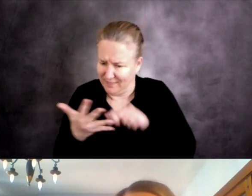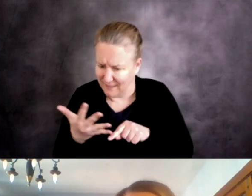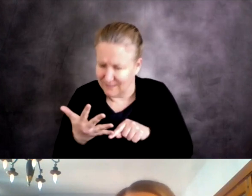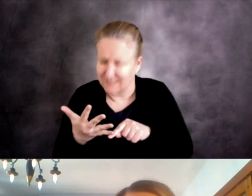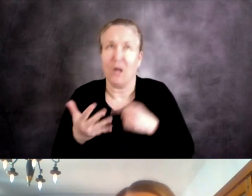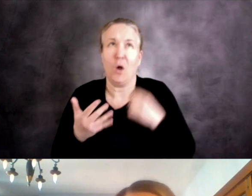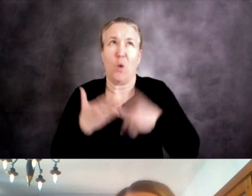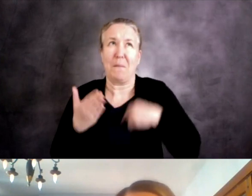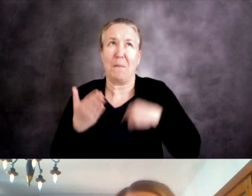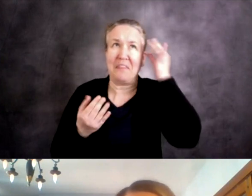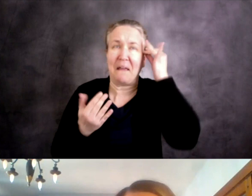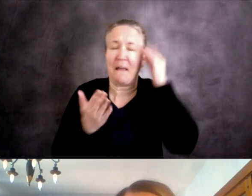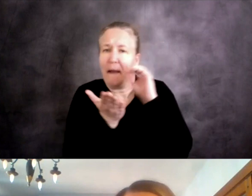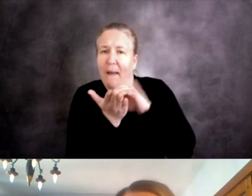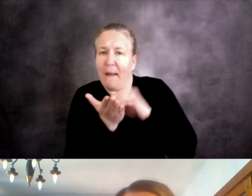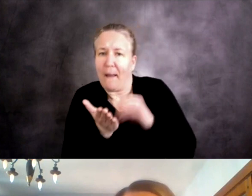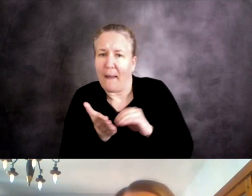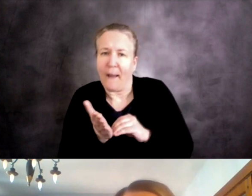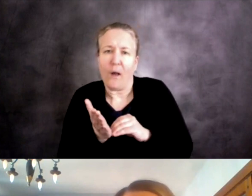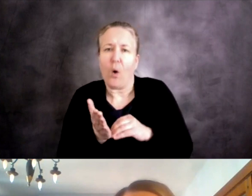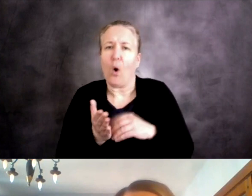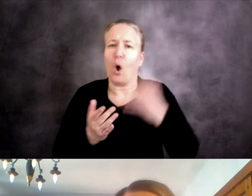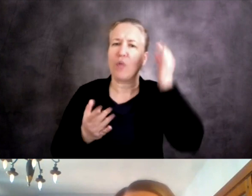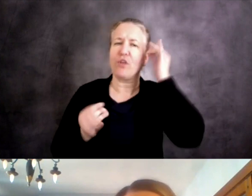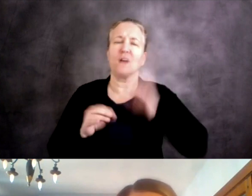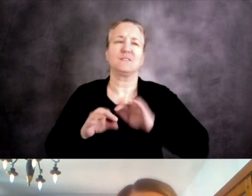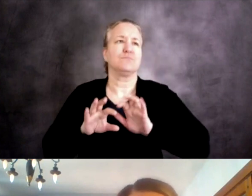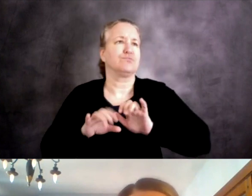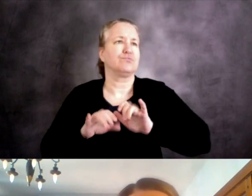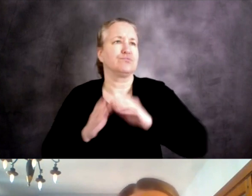you know, sort of those stream of conscious thoughts or sending yourself a quick email